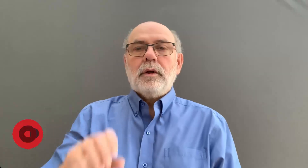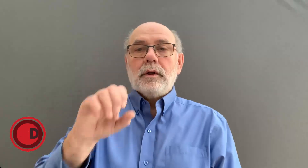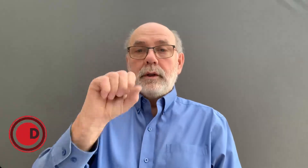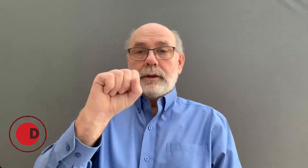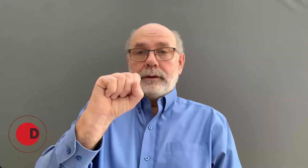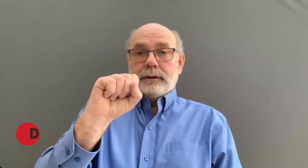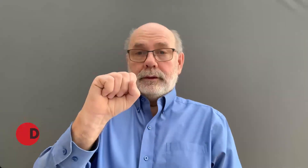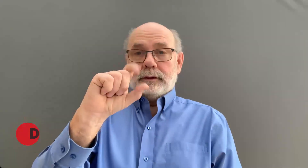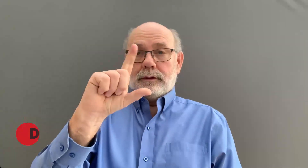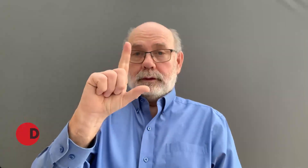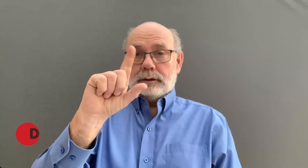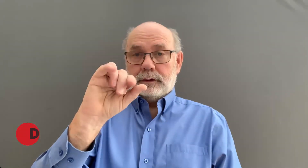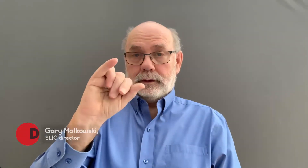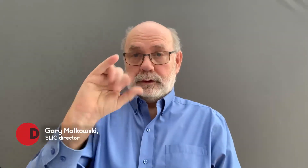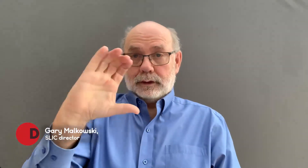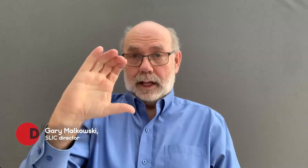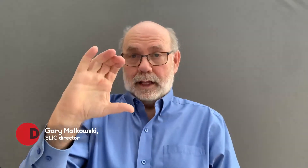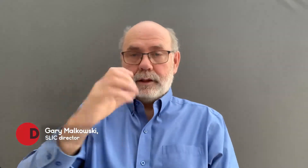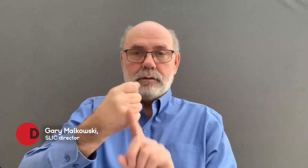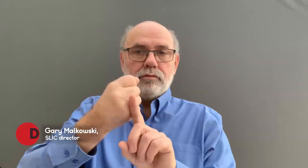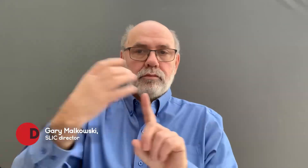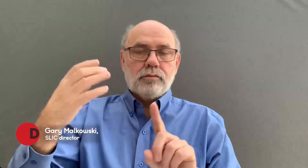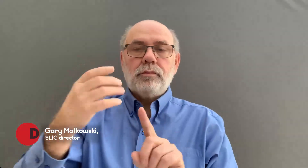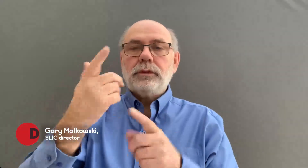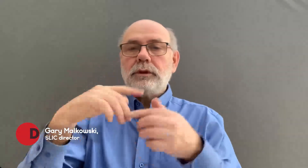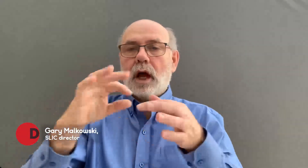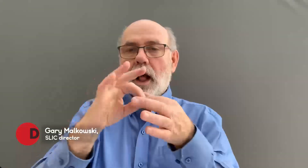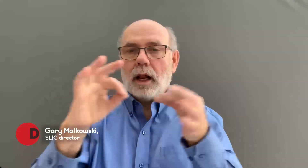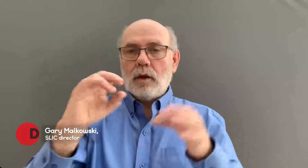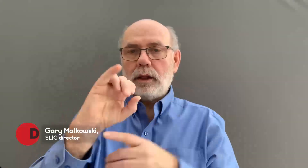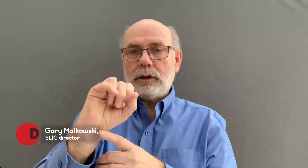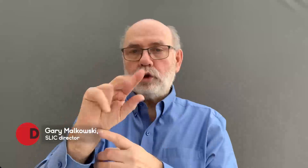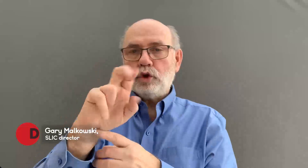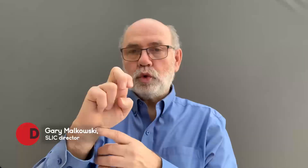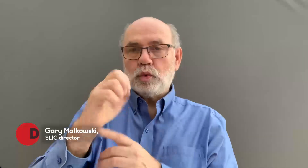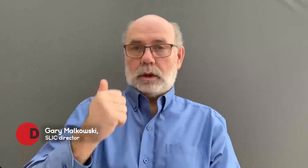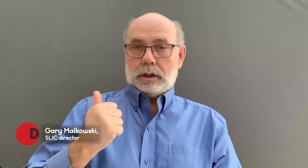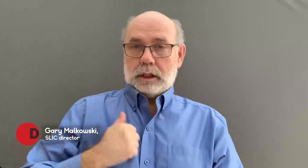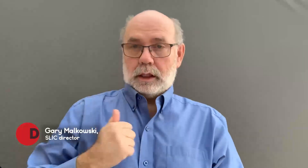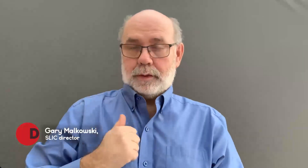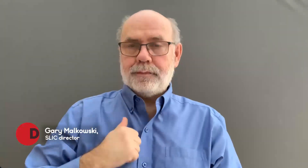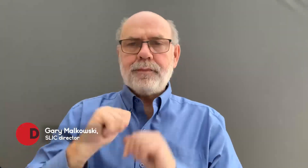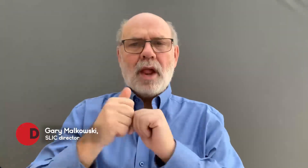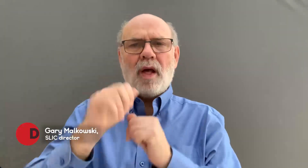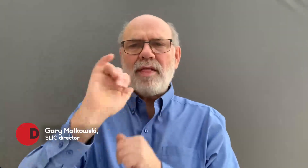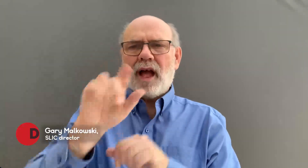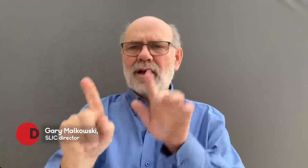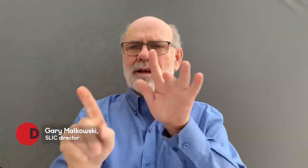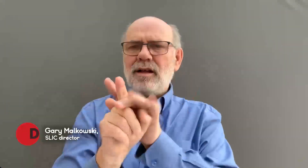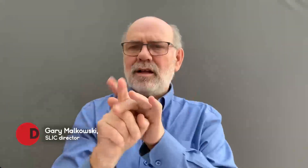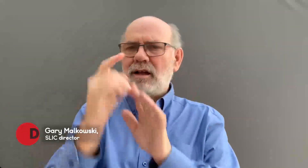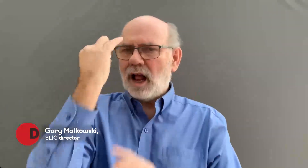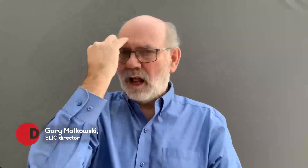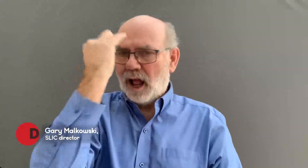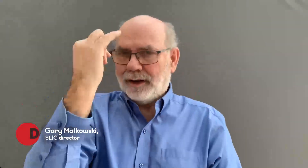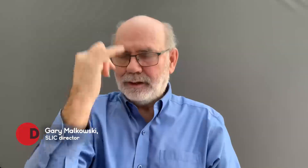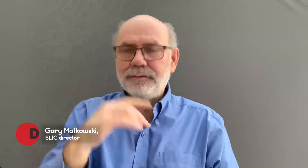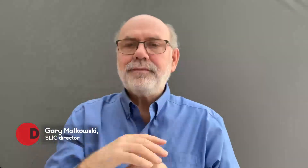How SLIC, Sign Language Institute Canada came about,